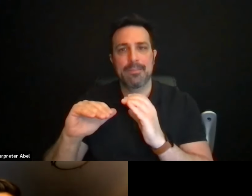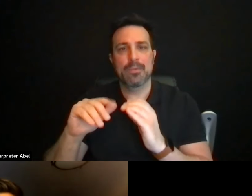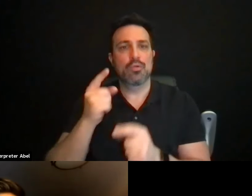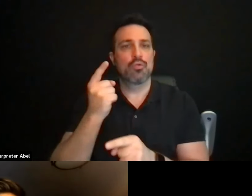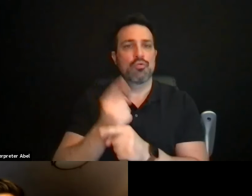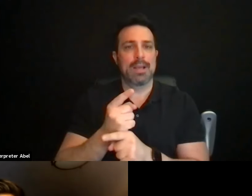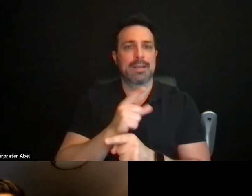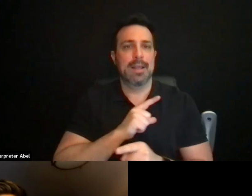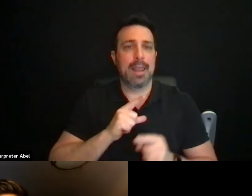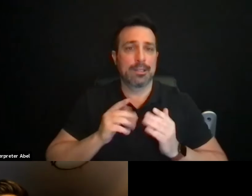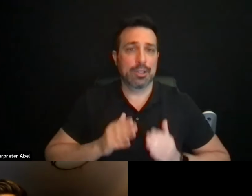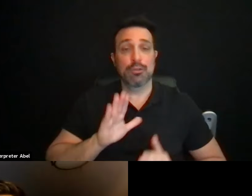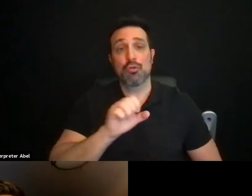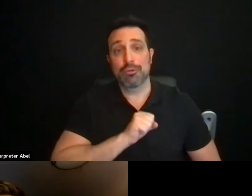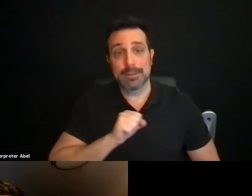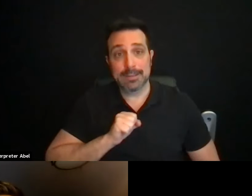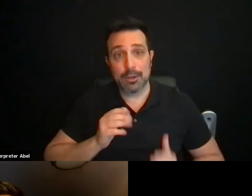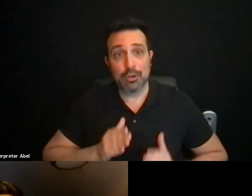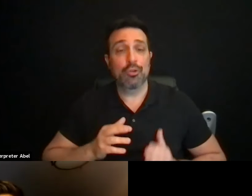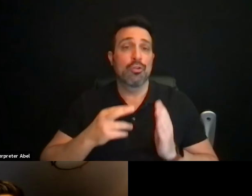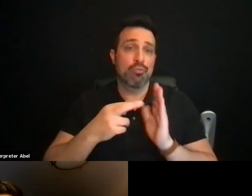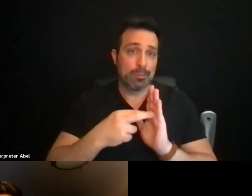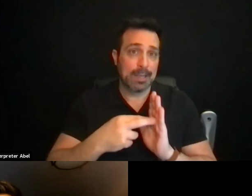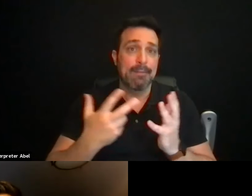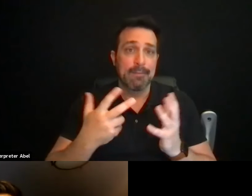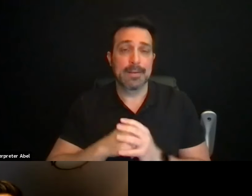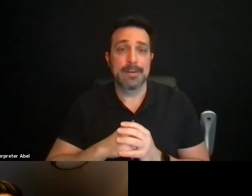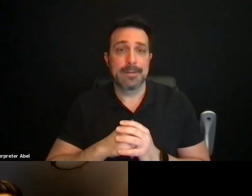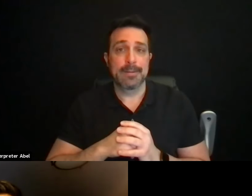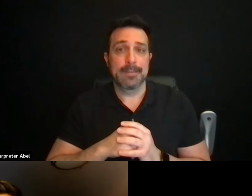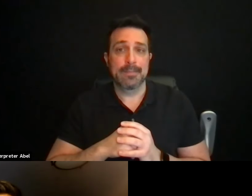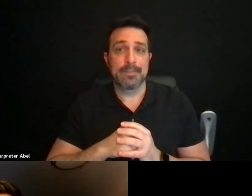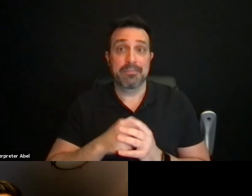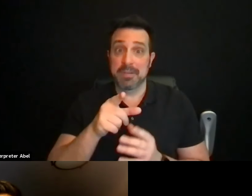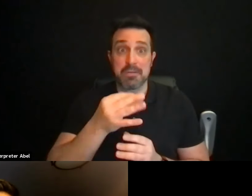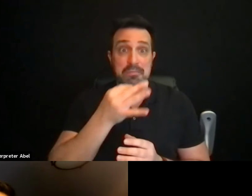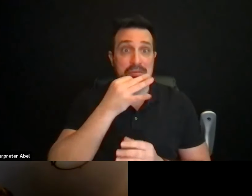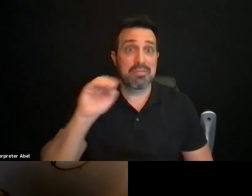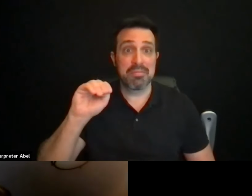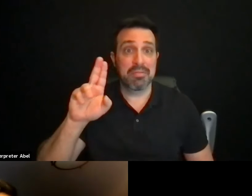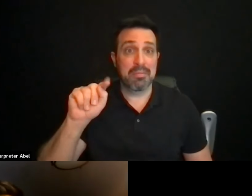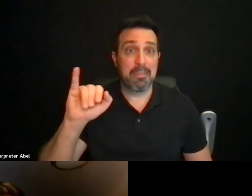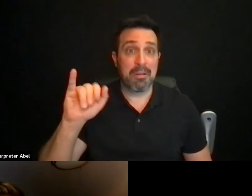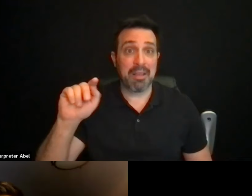time to lobby for good legislation. You fill out your information and it directs the e-mail to the